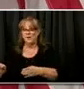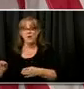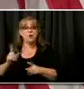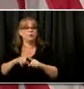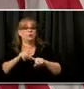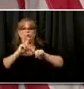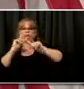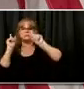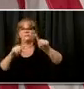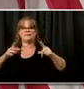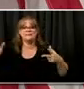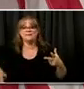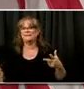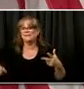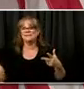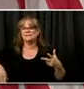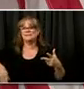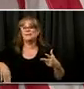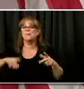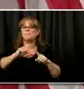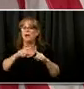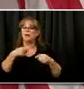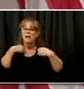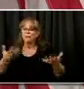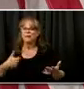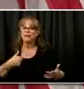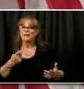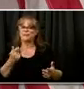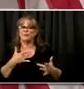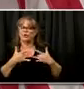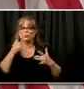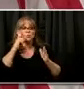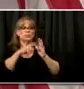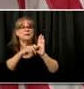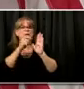um i'll i'll turn this over to the commissioner but obviously briefly school districts do have the